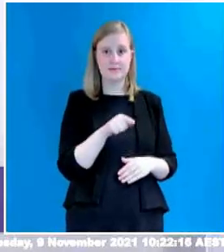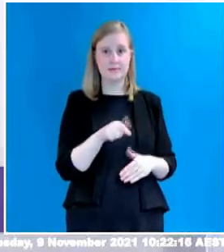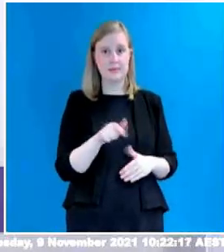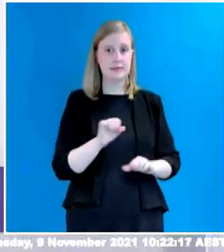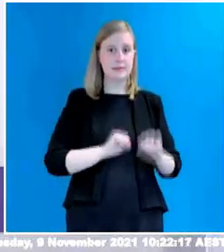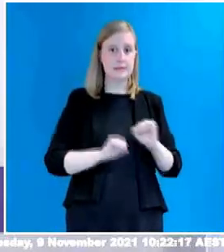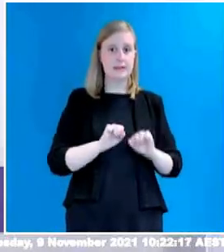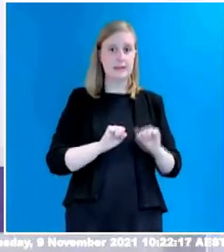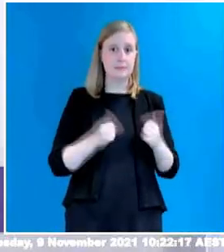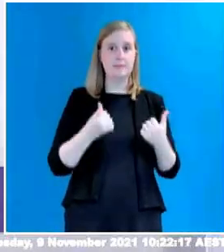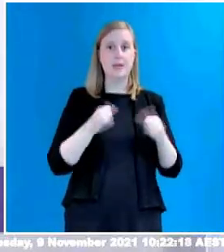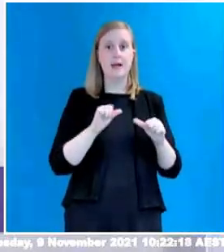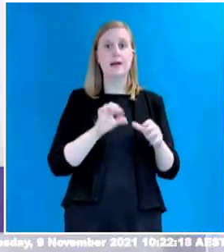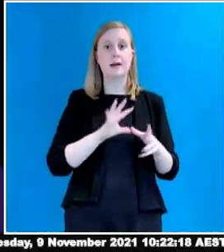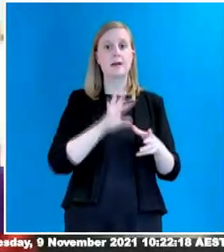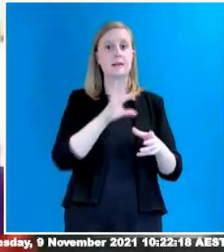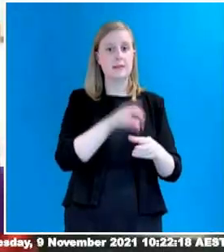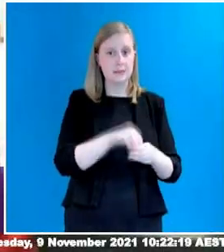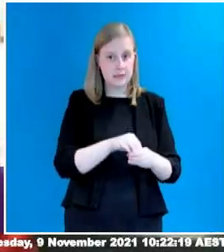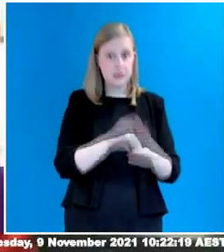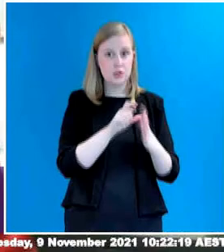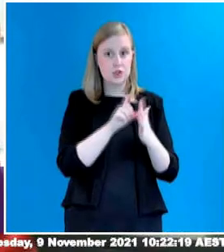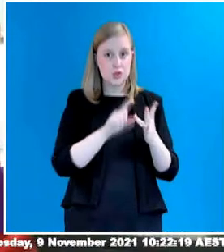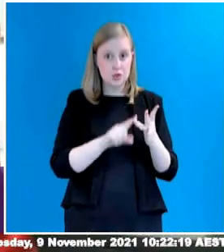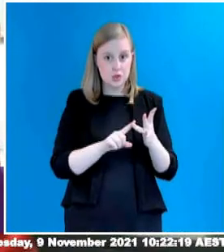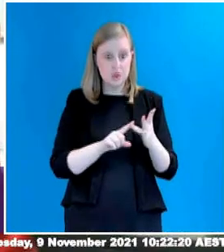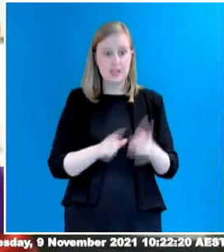I think some of the difficulty is that inaccessibility of international